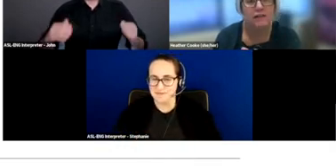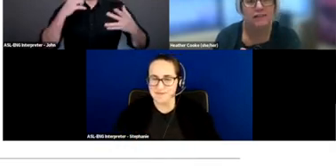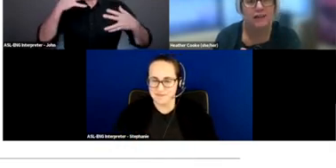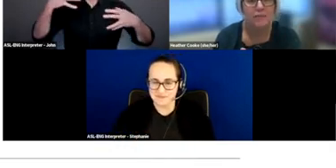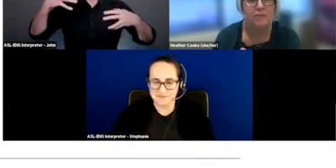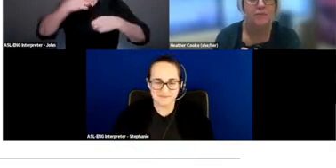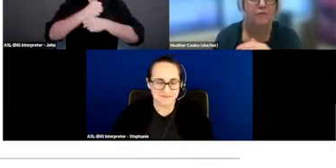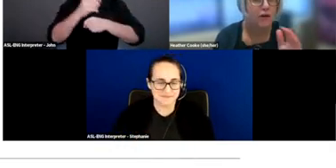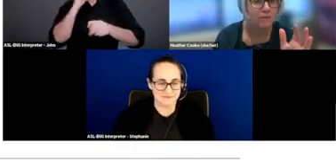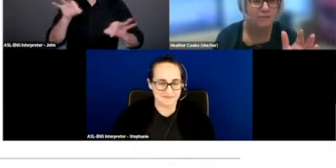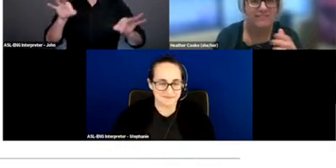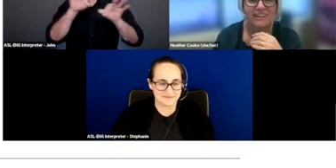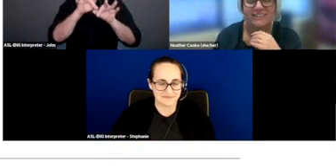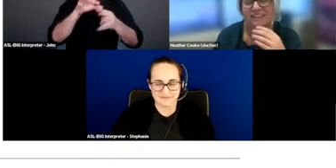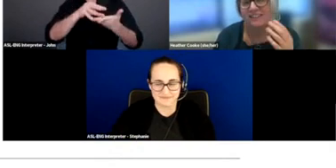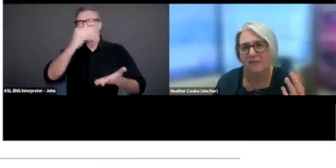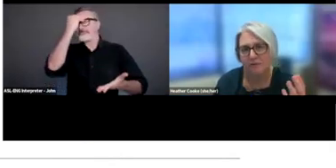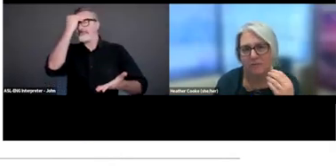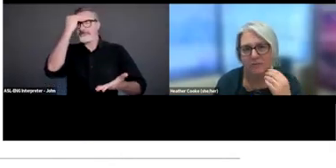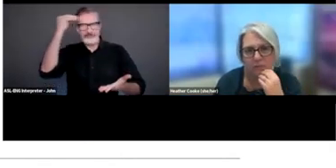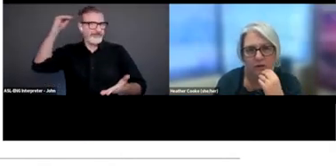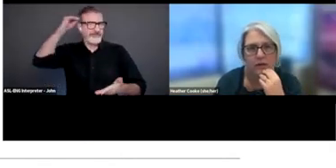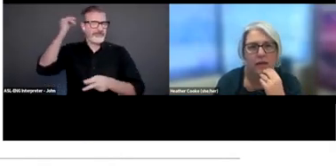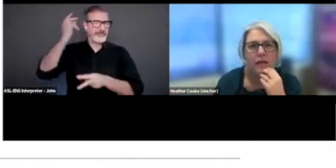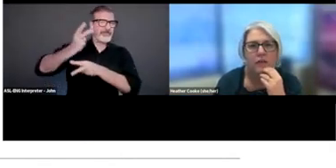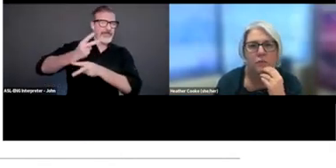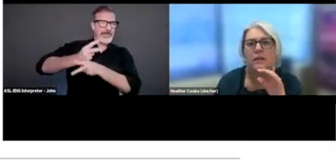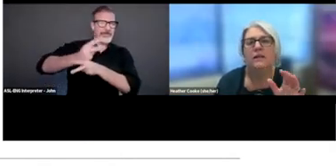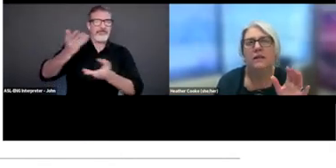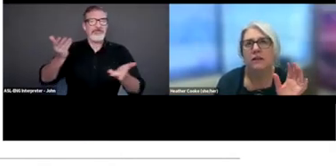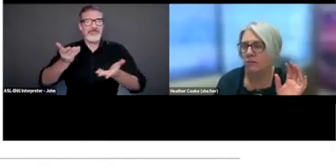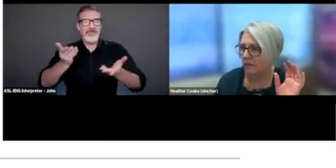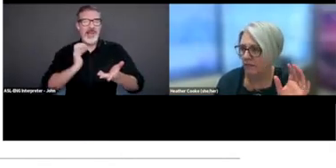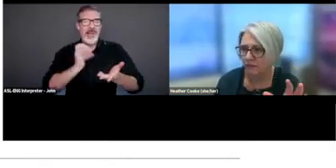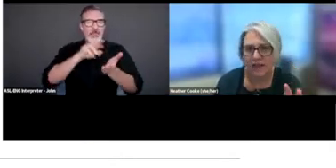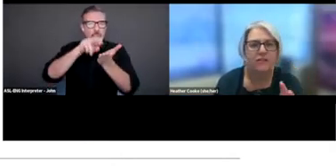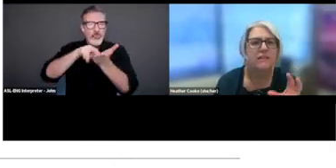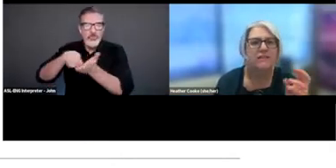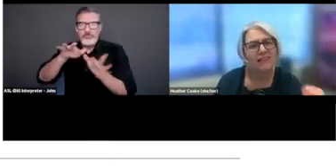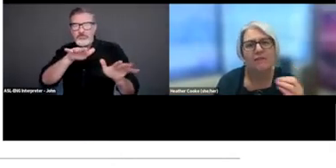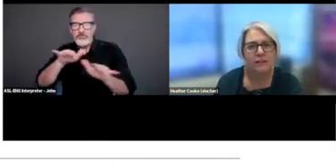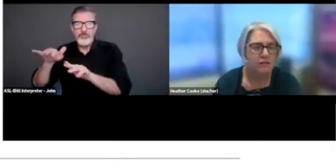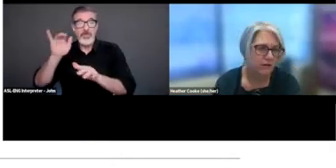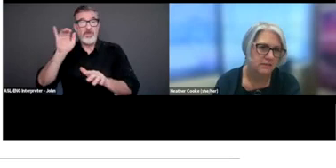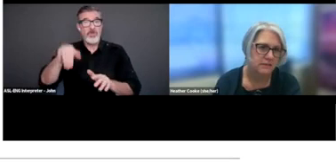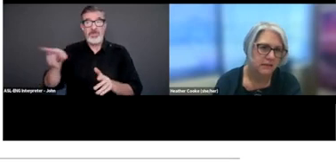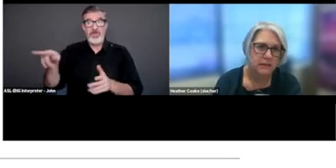from today's session and from this work is really there's there's evidence that left unaddressed incivility and